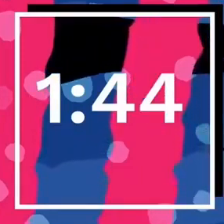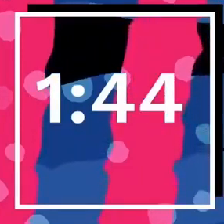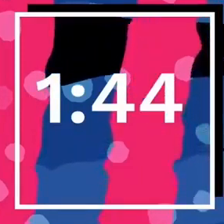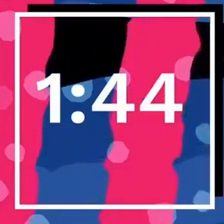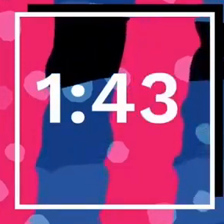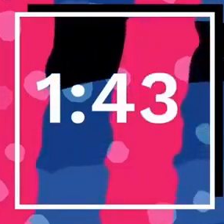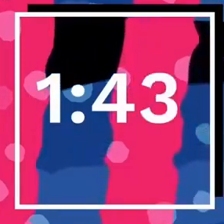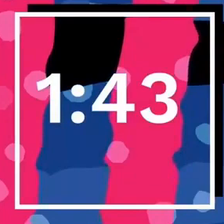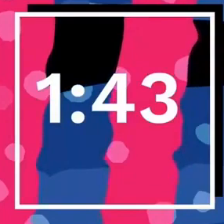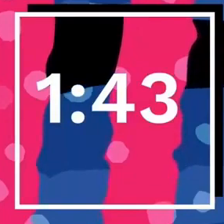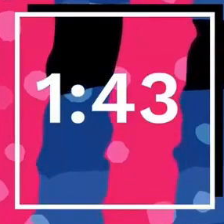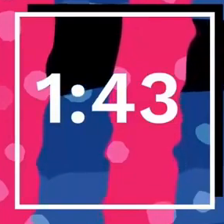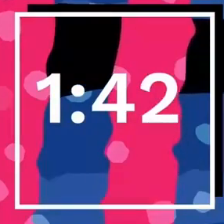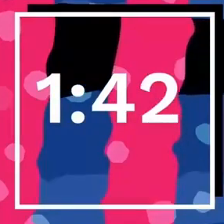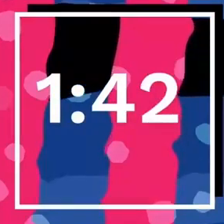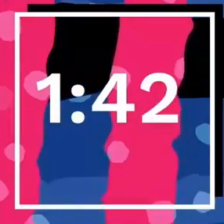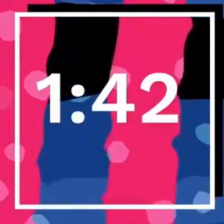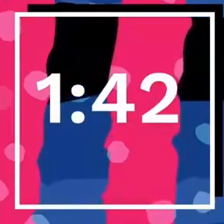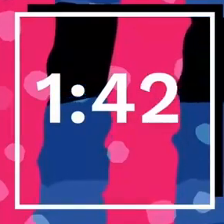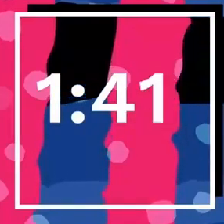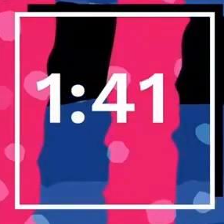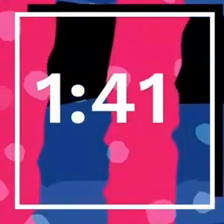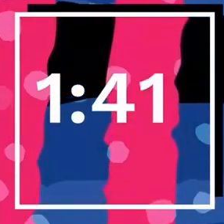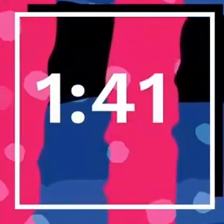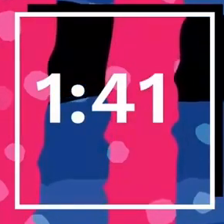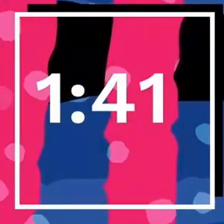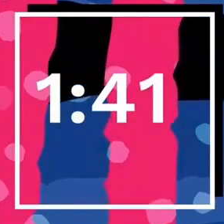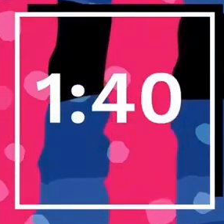GENESIS IS HER SIX-YEAR-OLD DAUGHTER WANTS TO GO TO THE